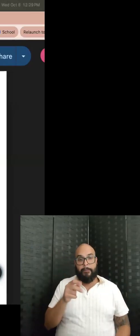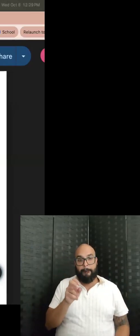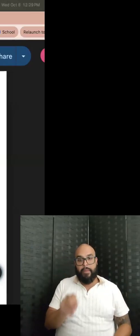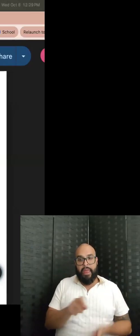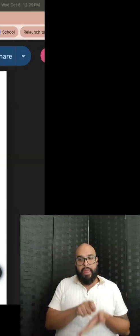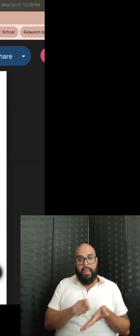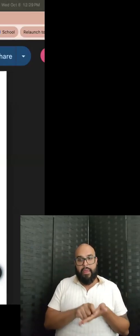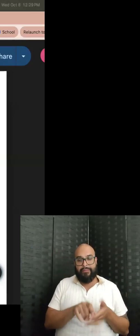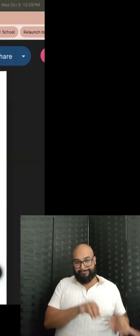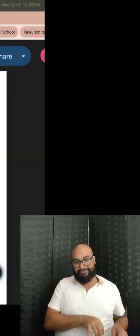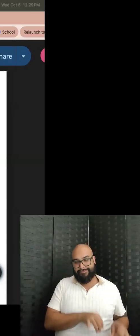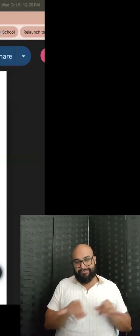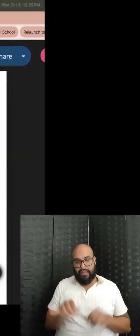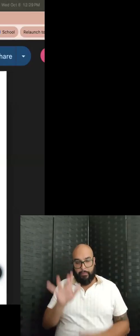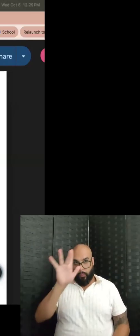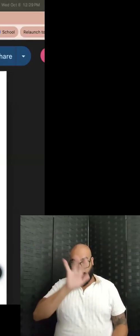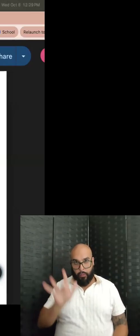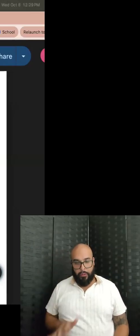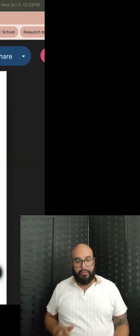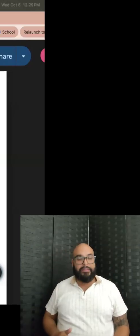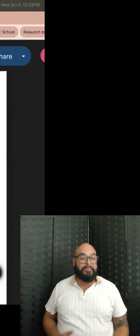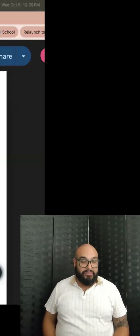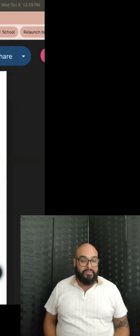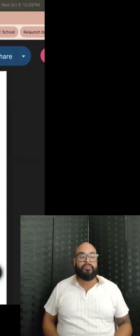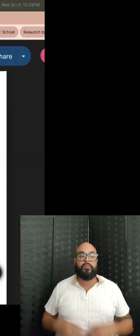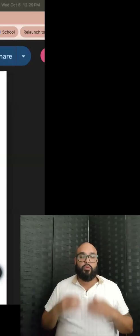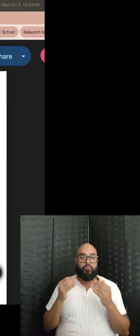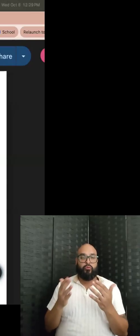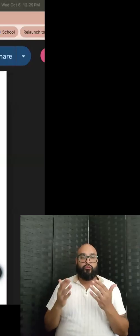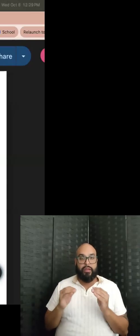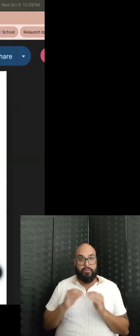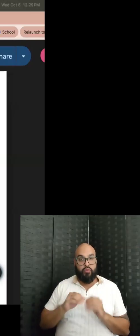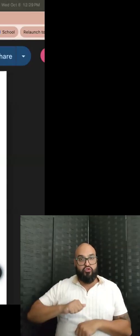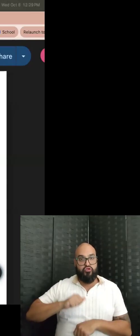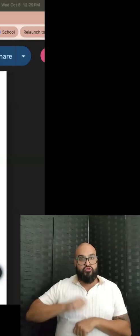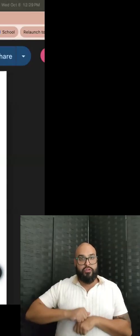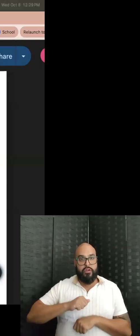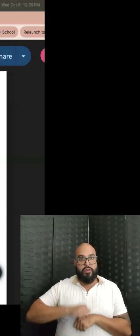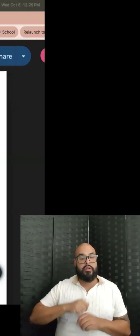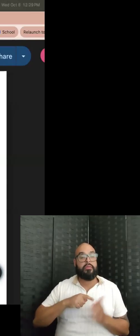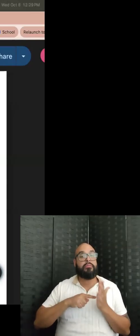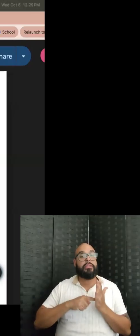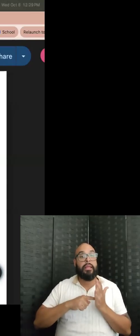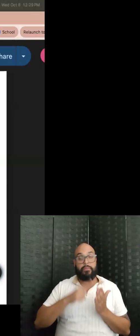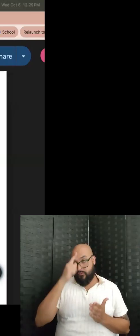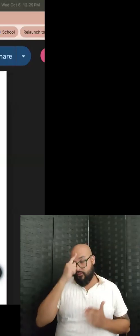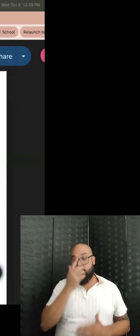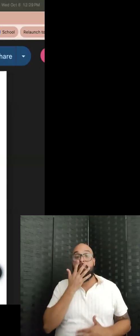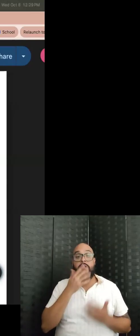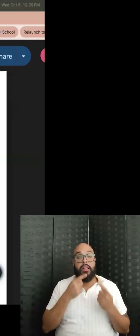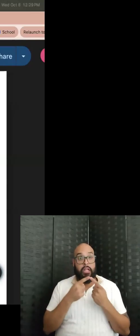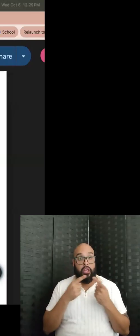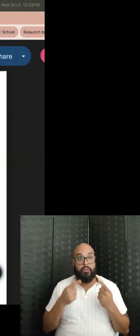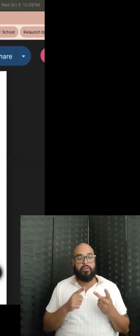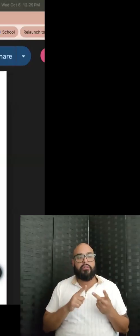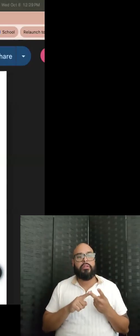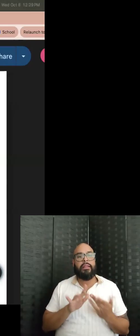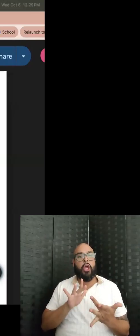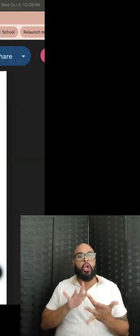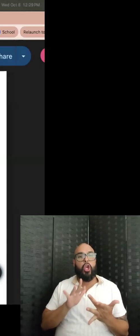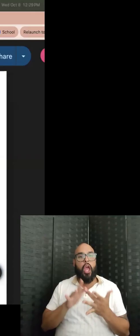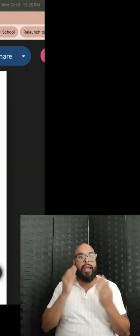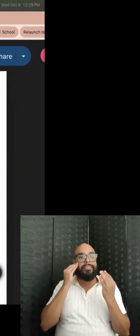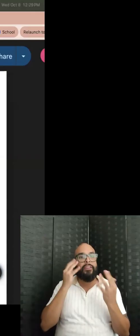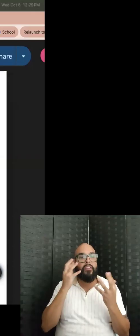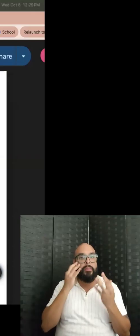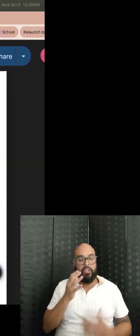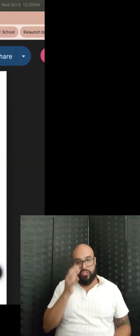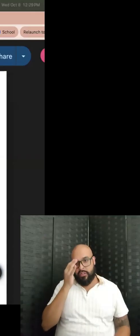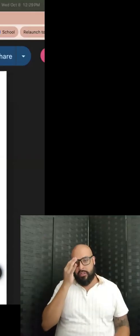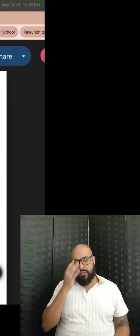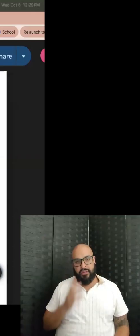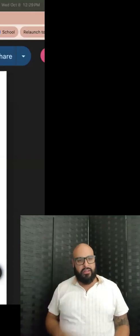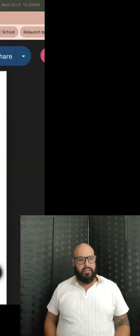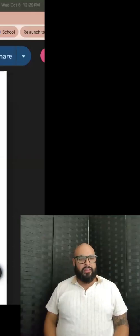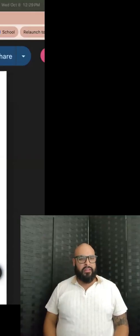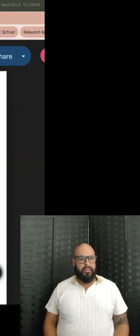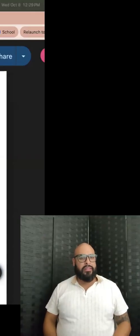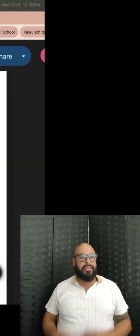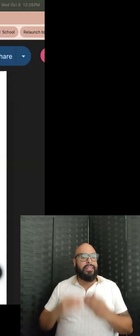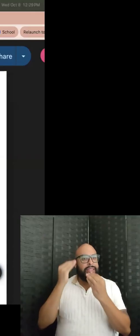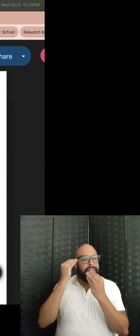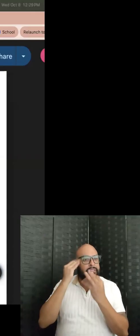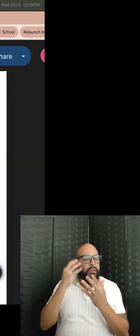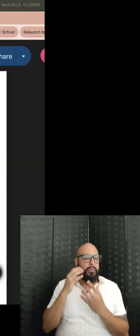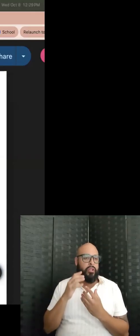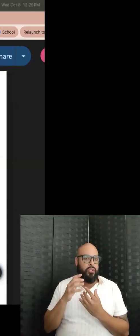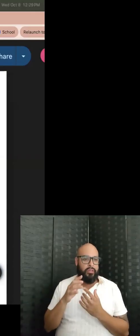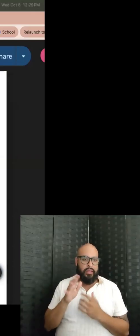So trying to give them some concrete examples of that color contrast, like I provided you, and then just contact information and just, information that would be related to the dyslexia, like she was doing